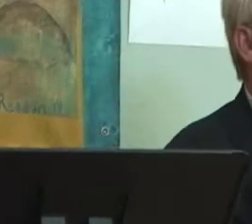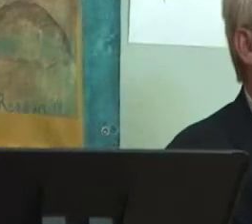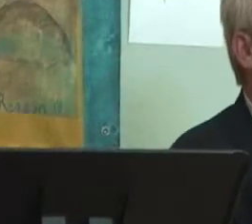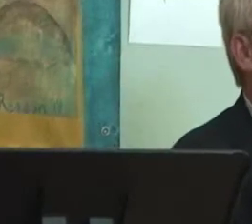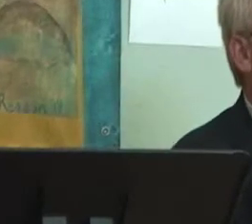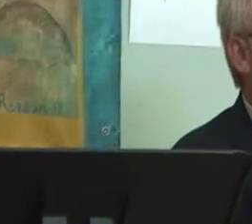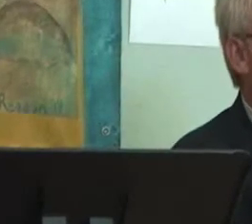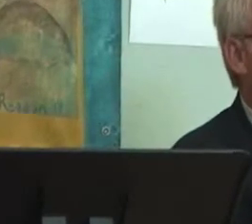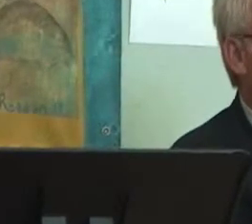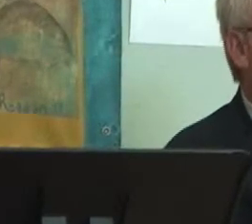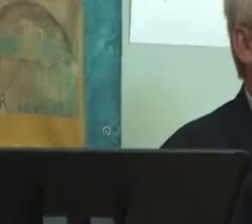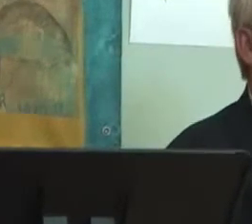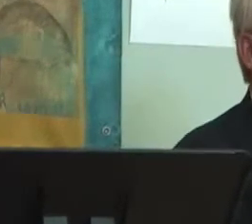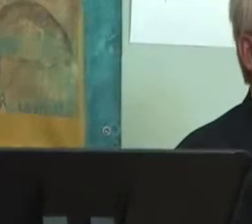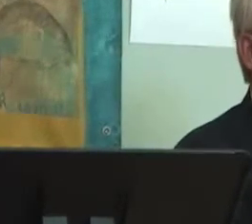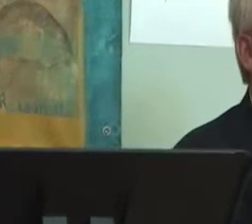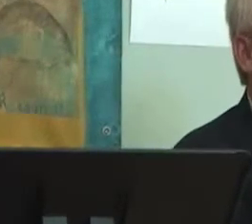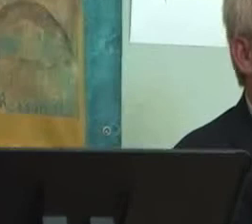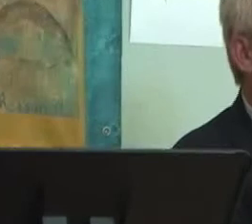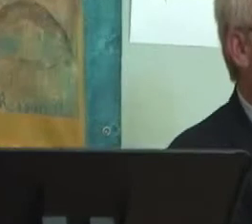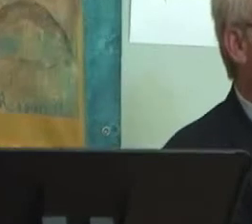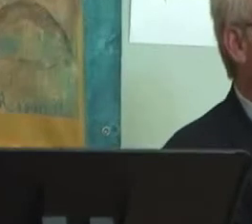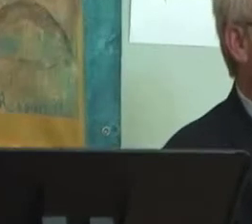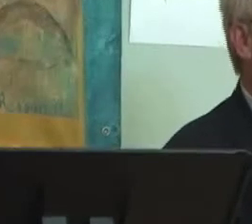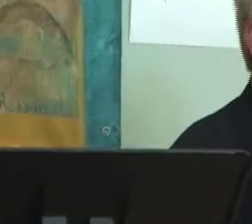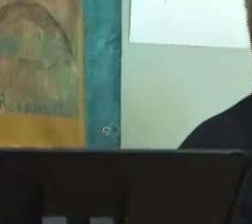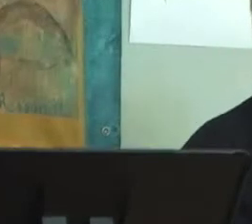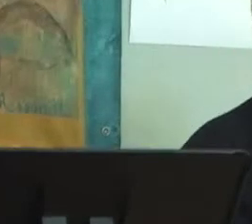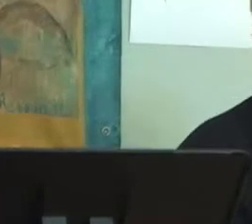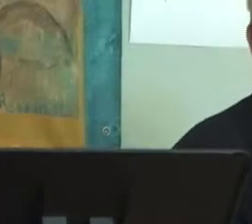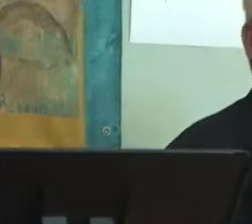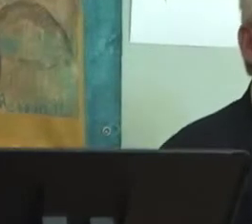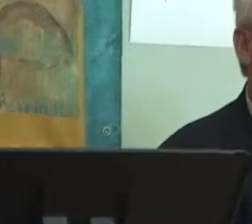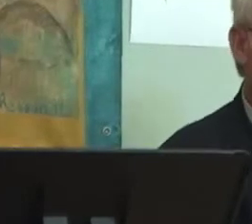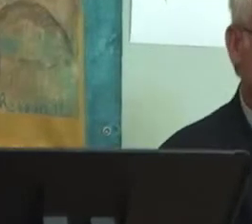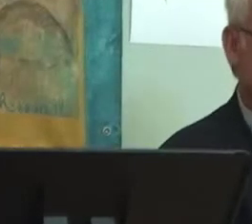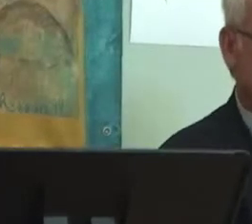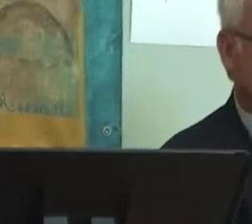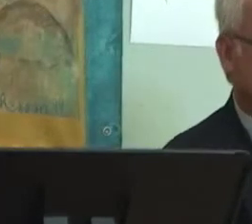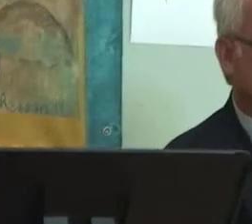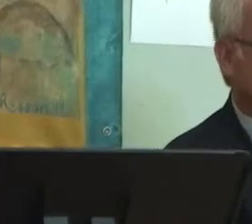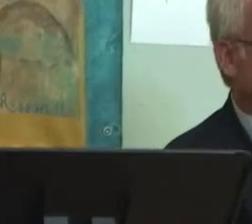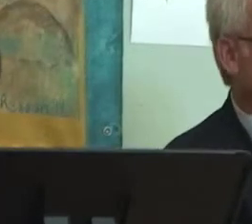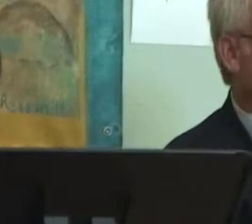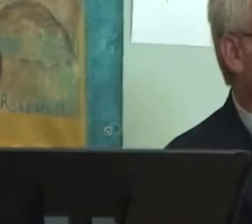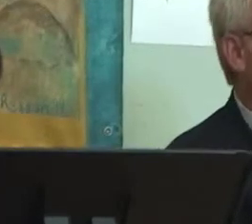Because, like I said before, ah, I'm not an expert on everything. No human being, uh, is capable of doing that,